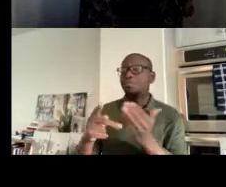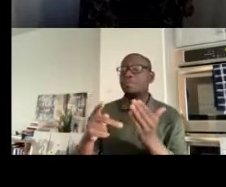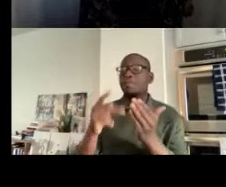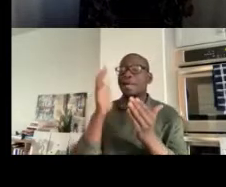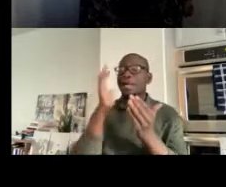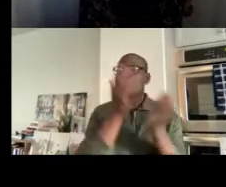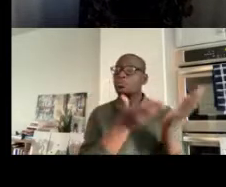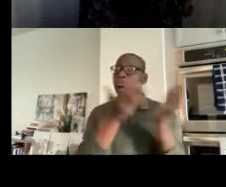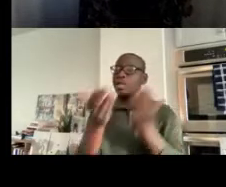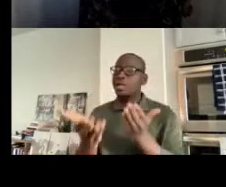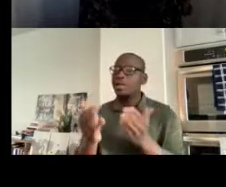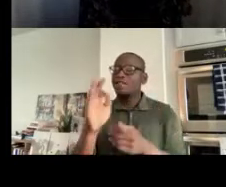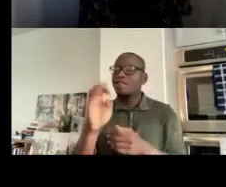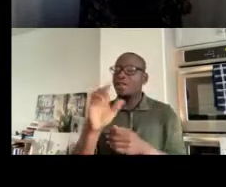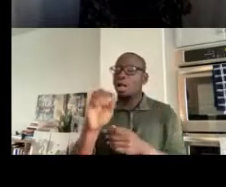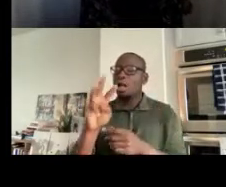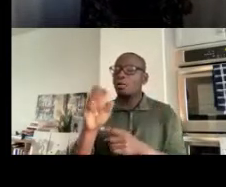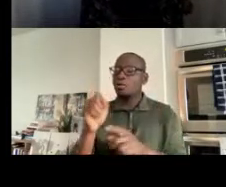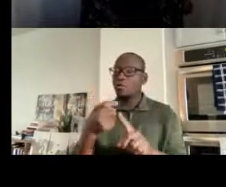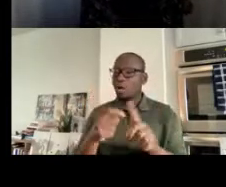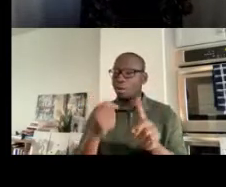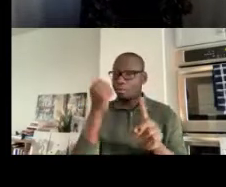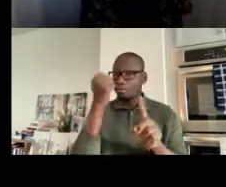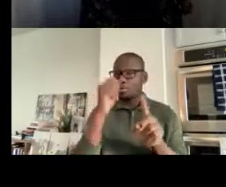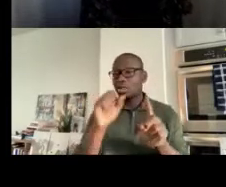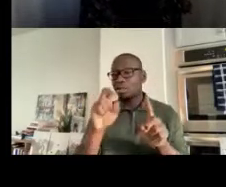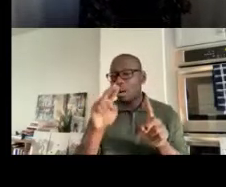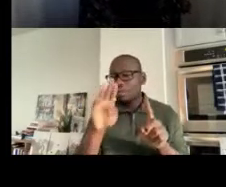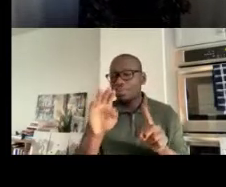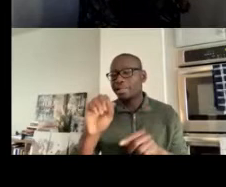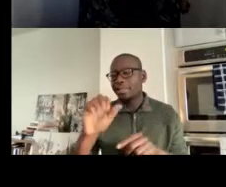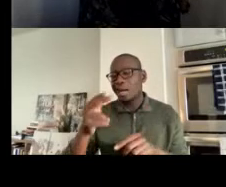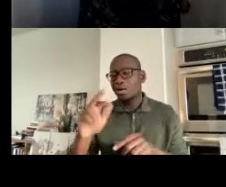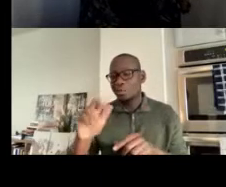there was another program before that, the Pre Institute which is for Fellows who are deaf and